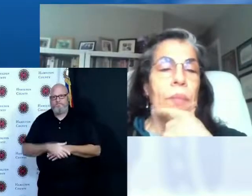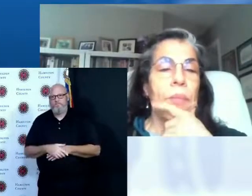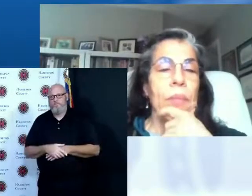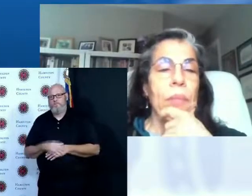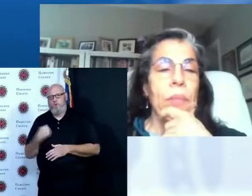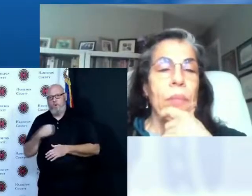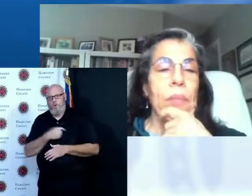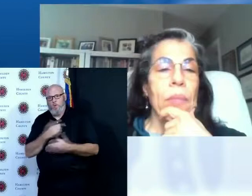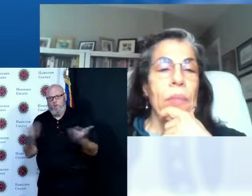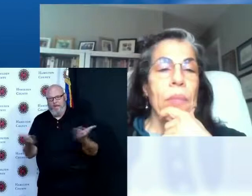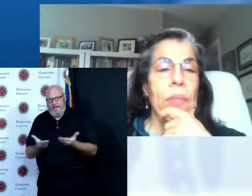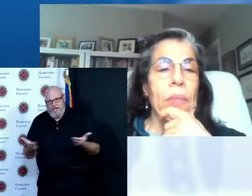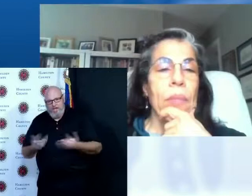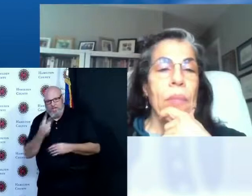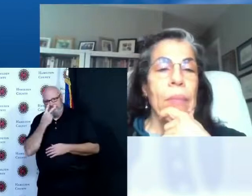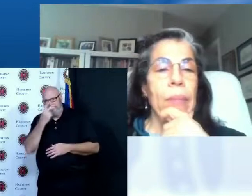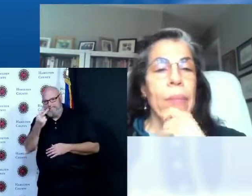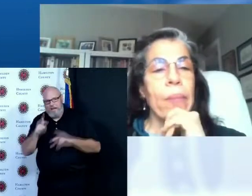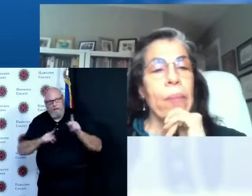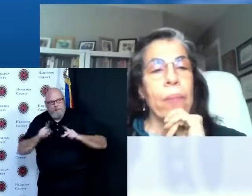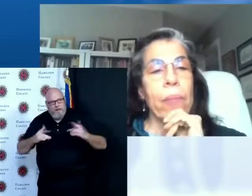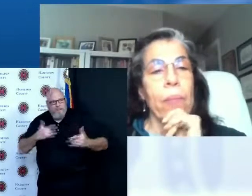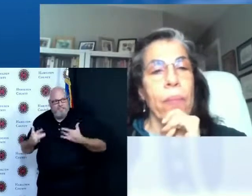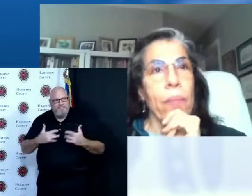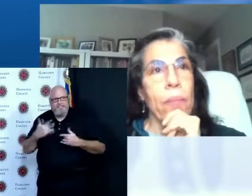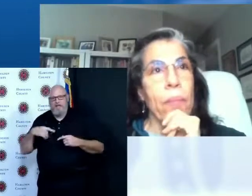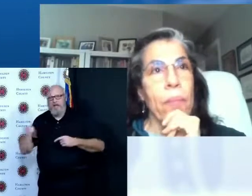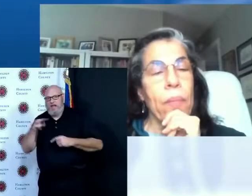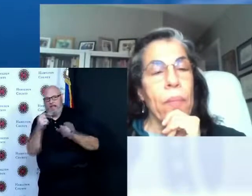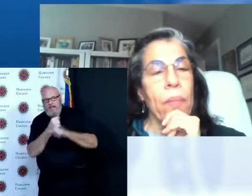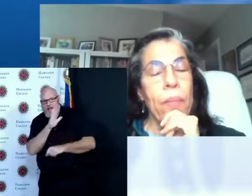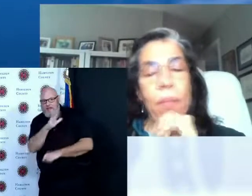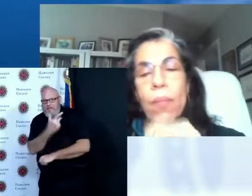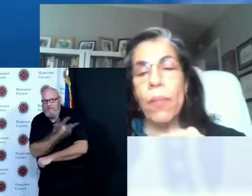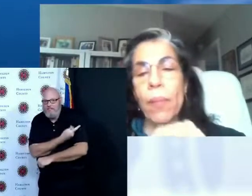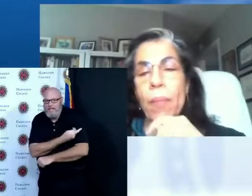I'm encouraged by the news coming out of the Biden Administration about their approach